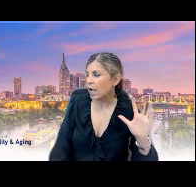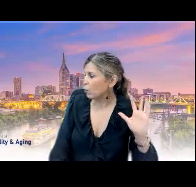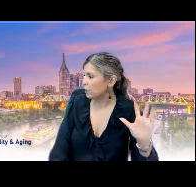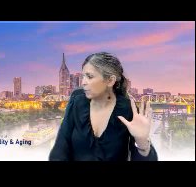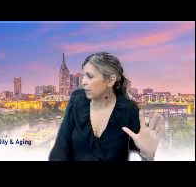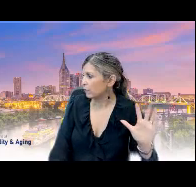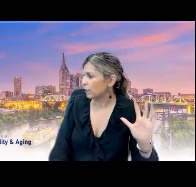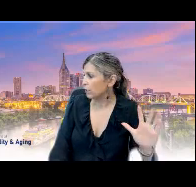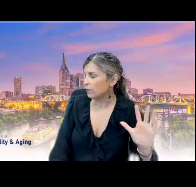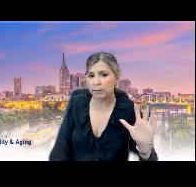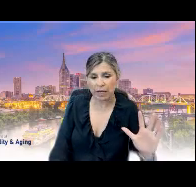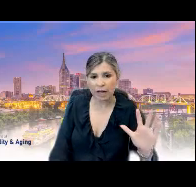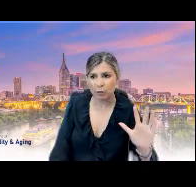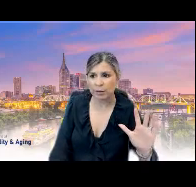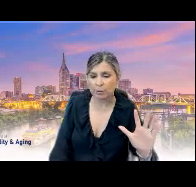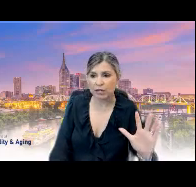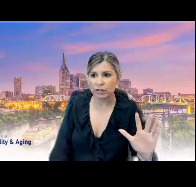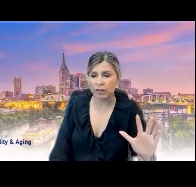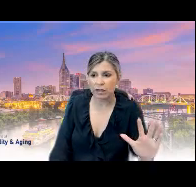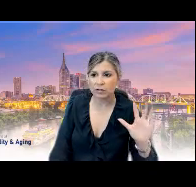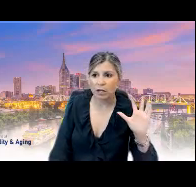I want to make very, very, I want to make mention of this.